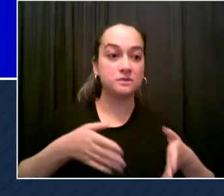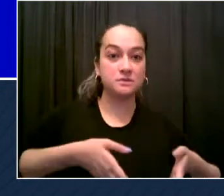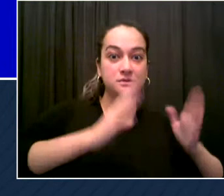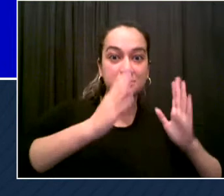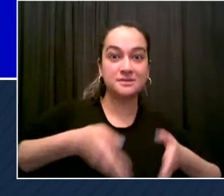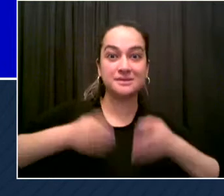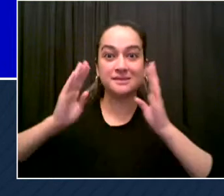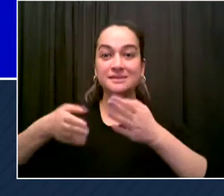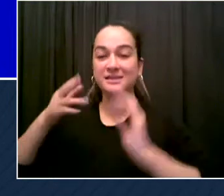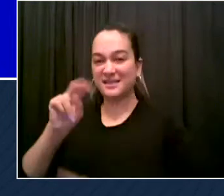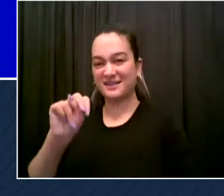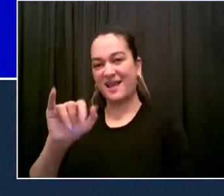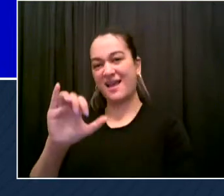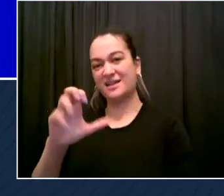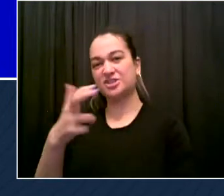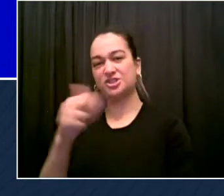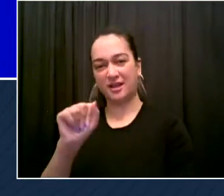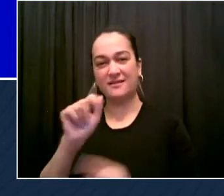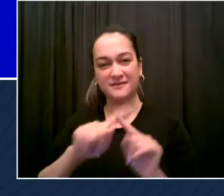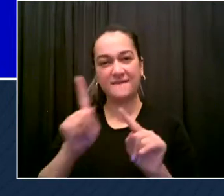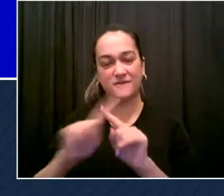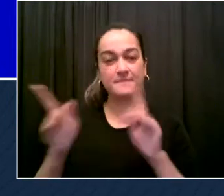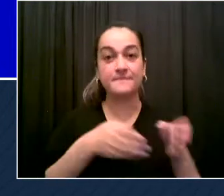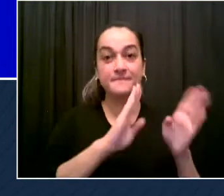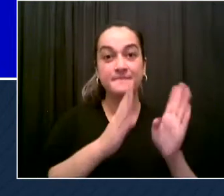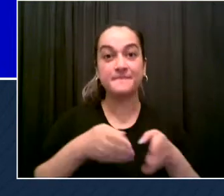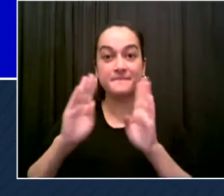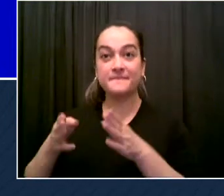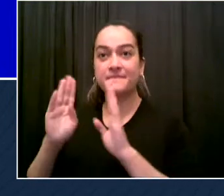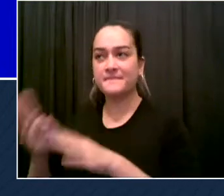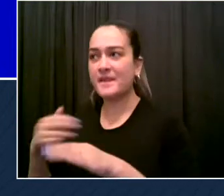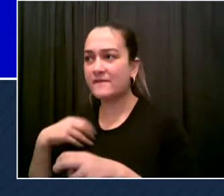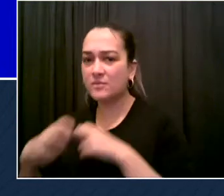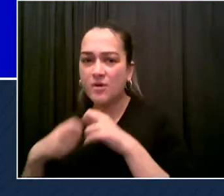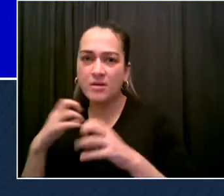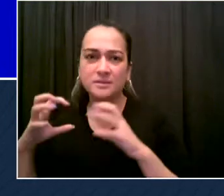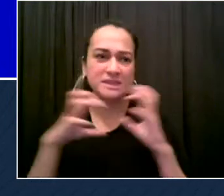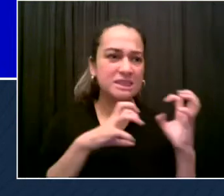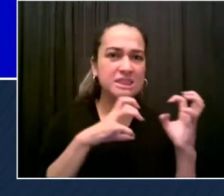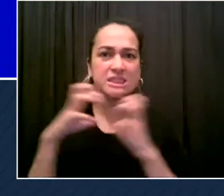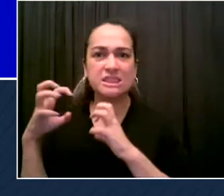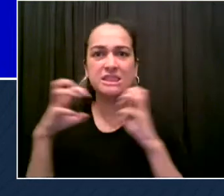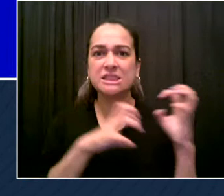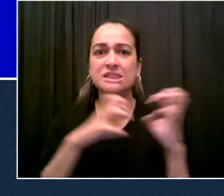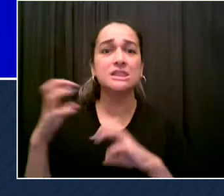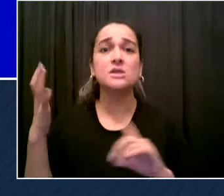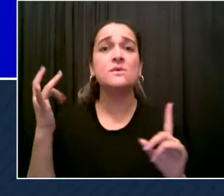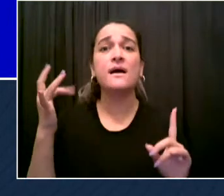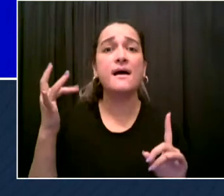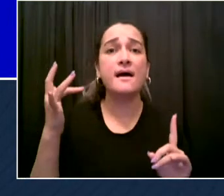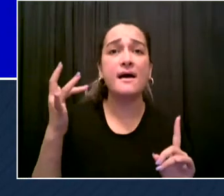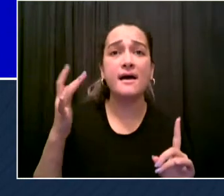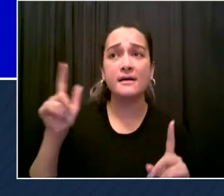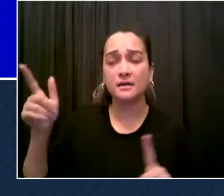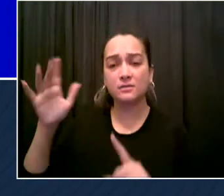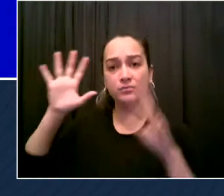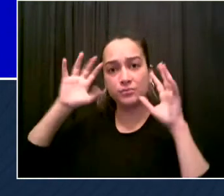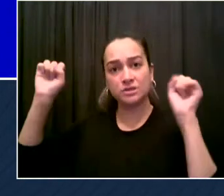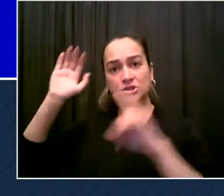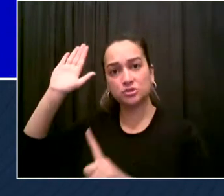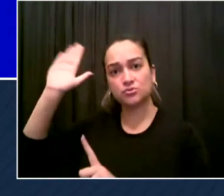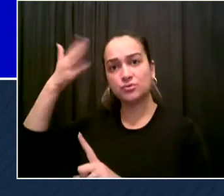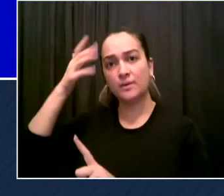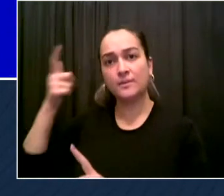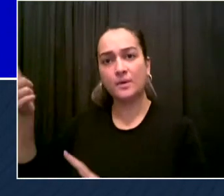HIGHLIGHT.